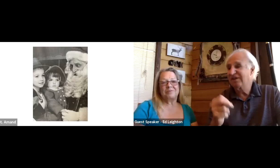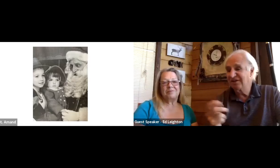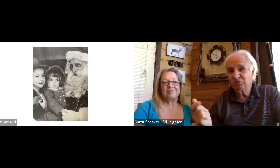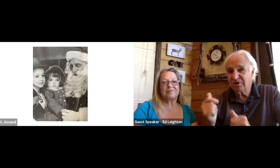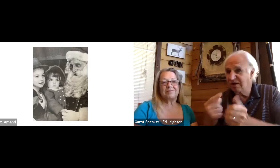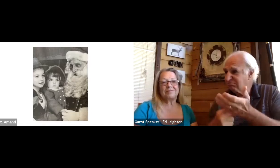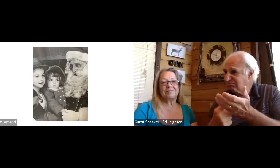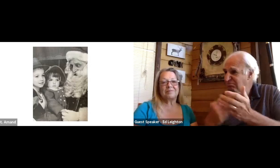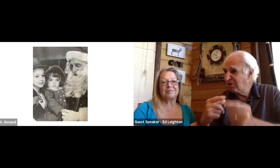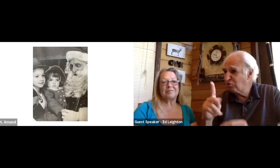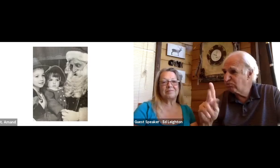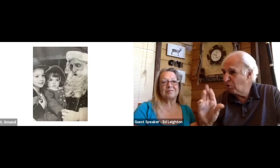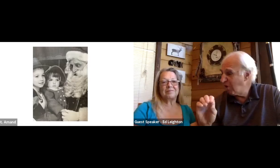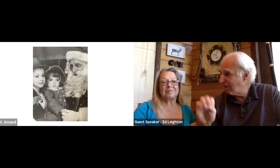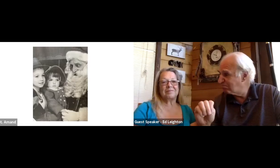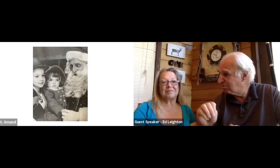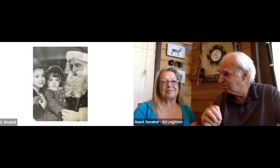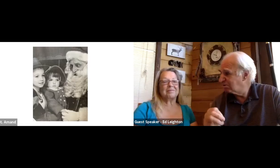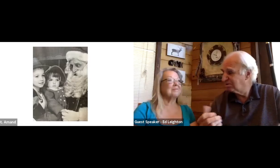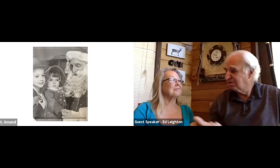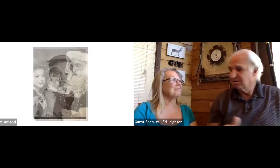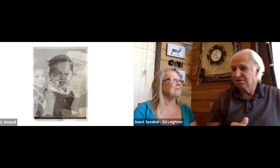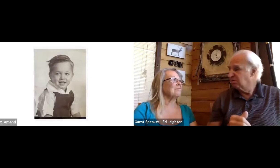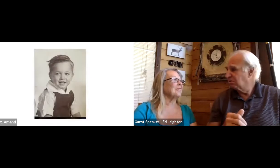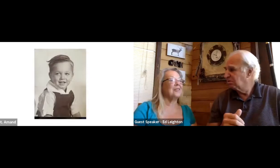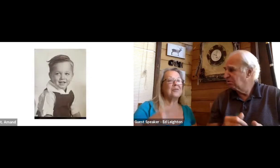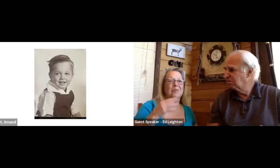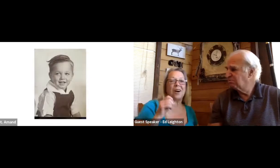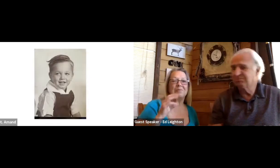in the same age group as Guy's class was, so do you